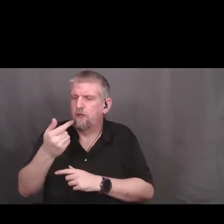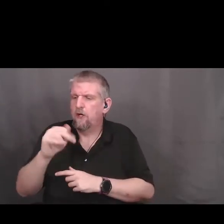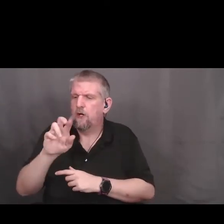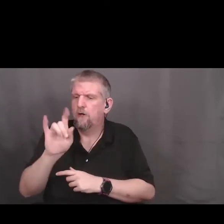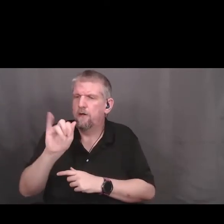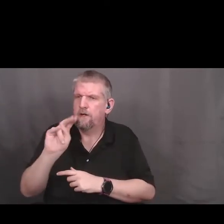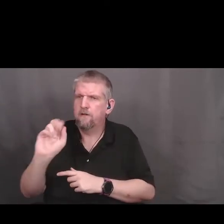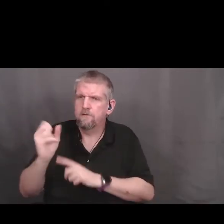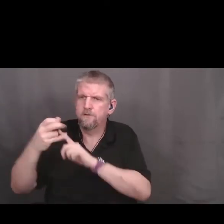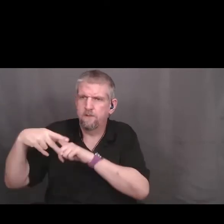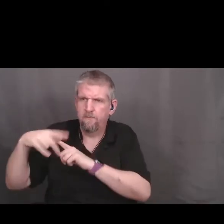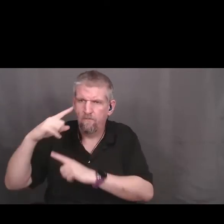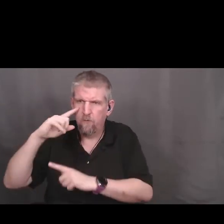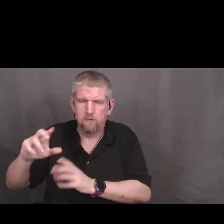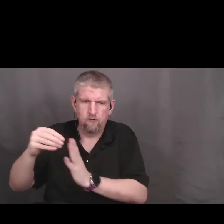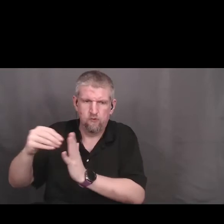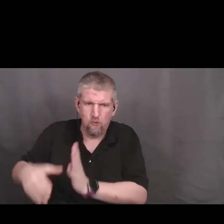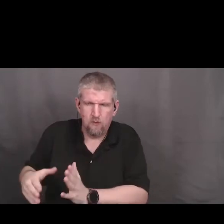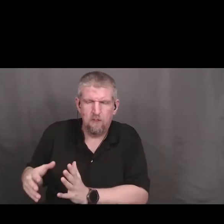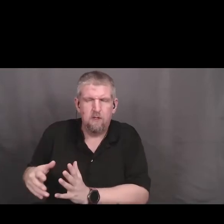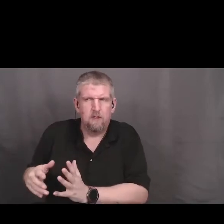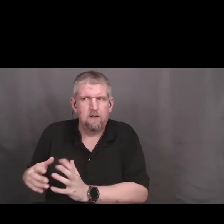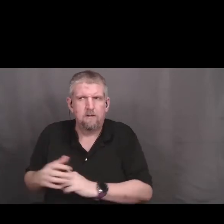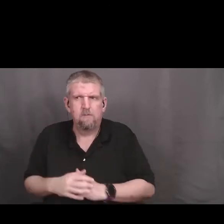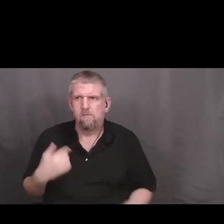or daughter students and we actually don't think